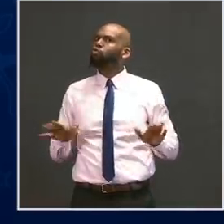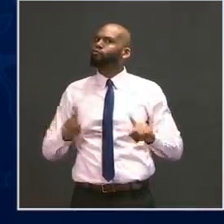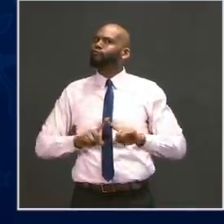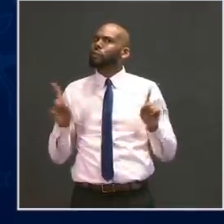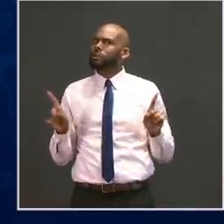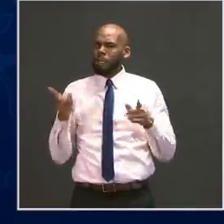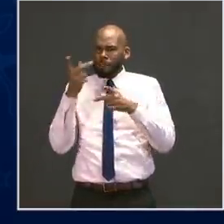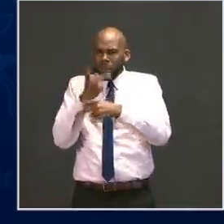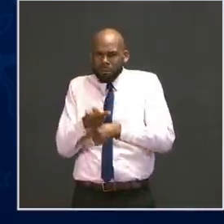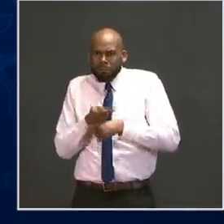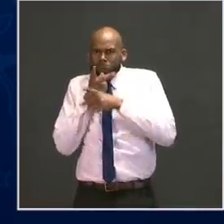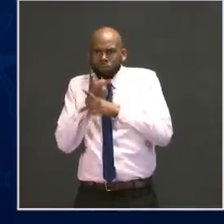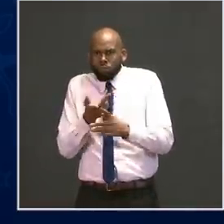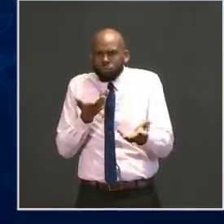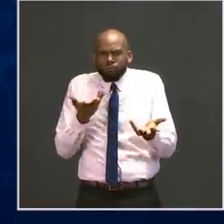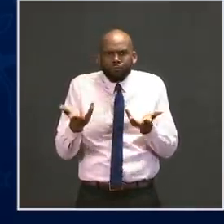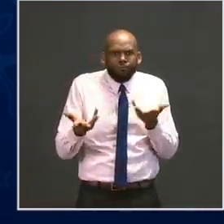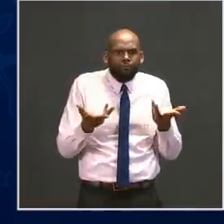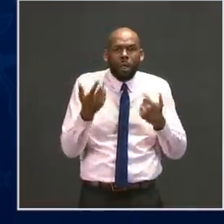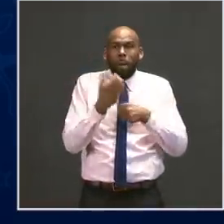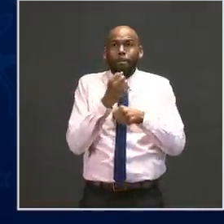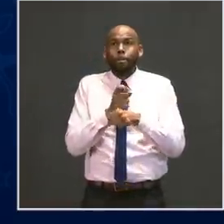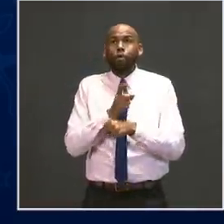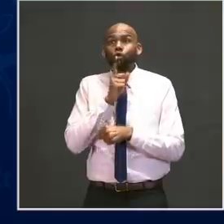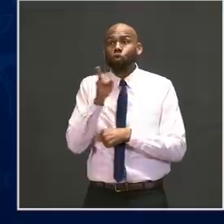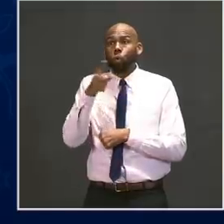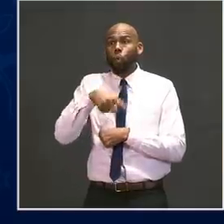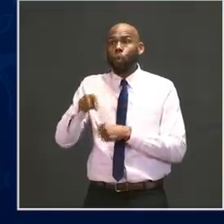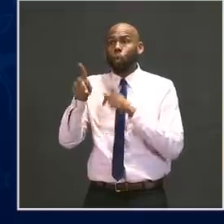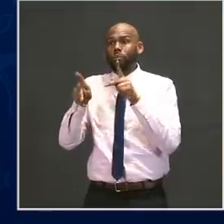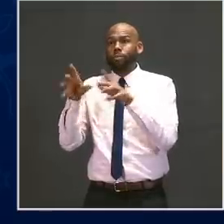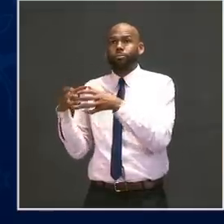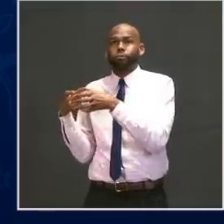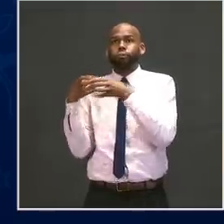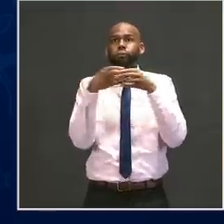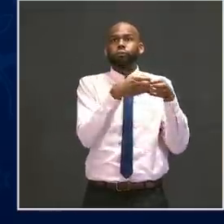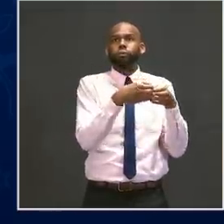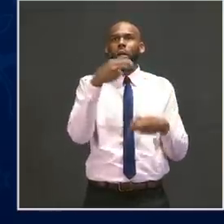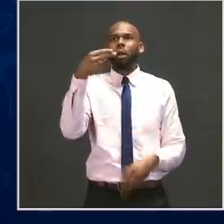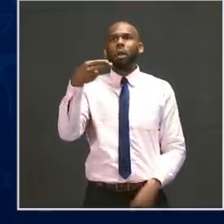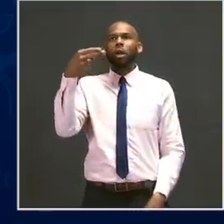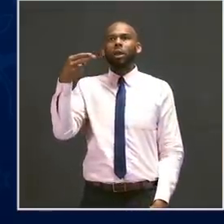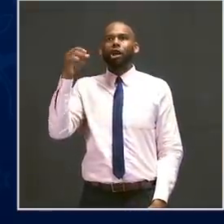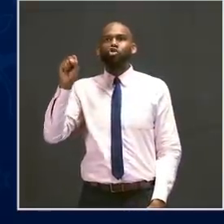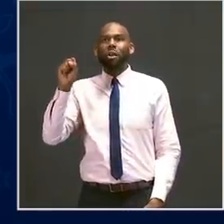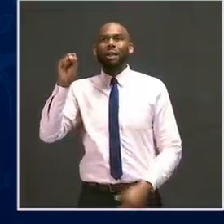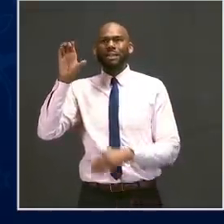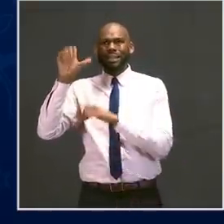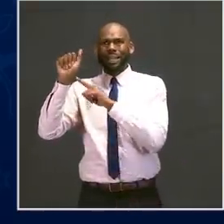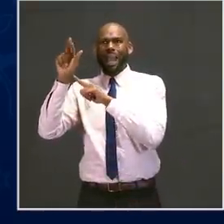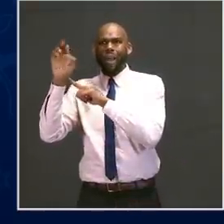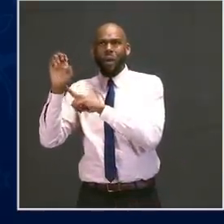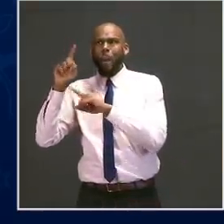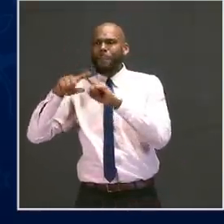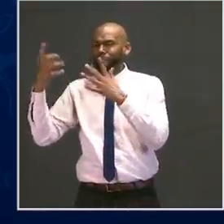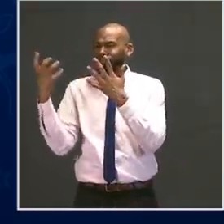and those individuals are transferred into HHS care. But, you know, we use every opportunity to convey